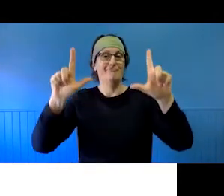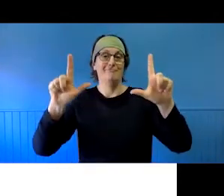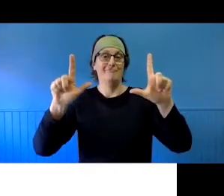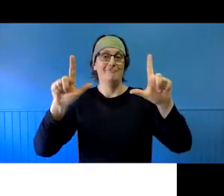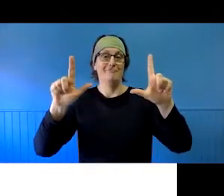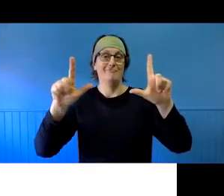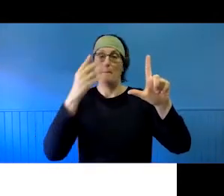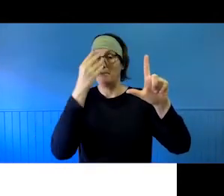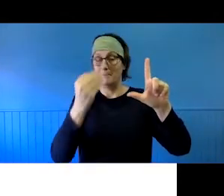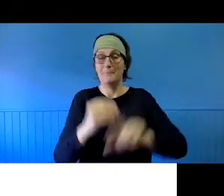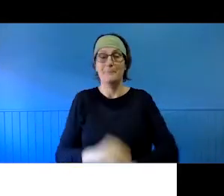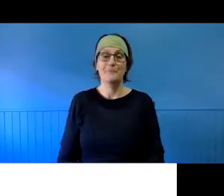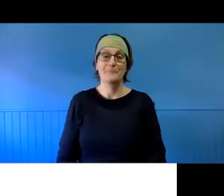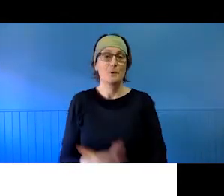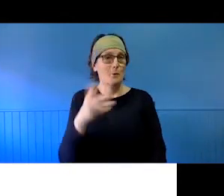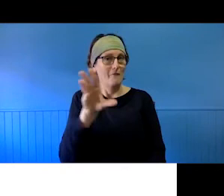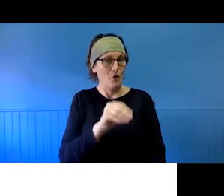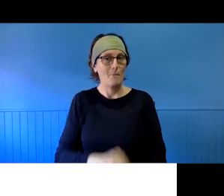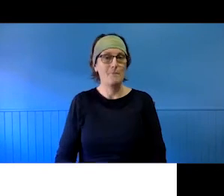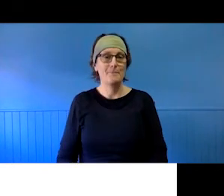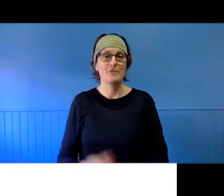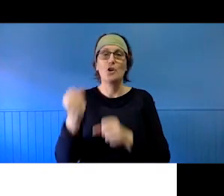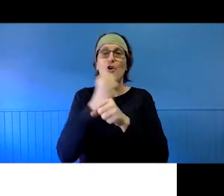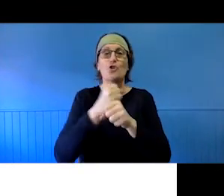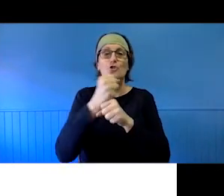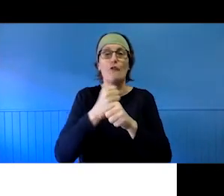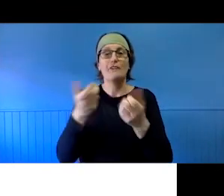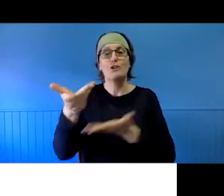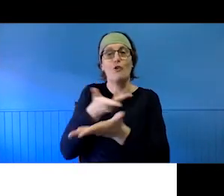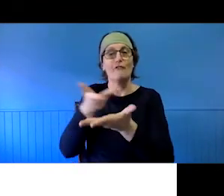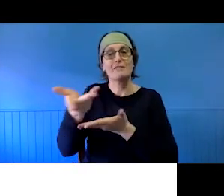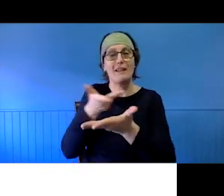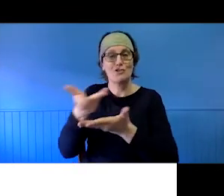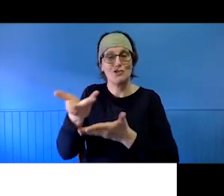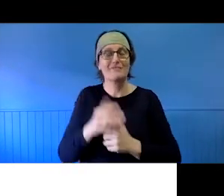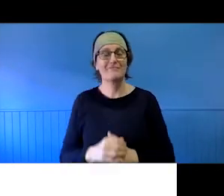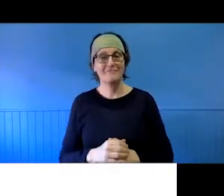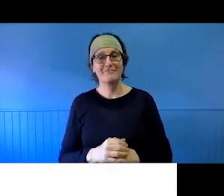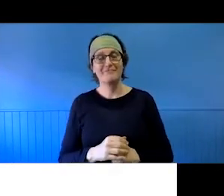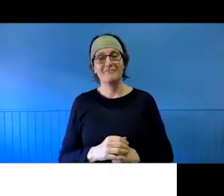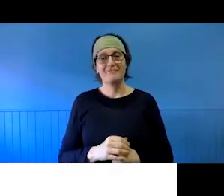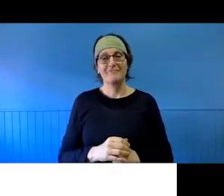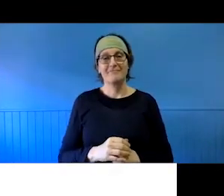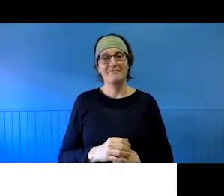it's taken from a coffee conversation that I had quite some